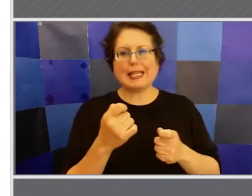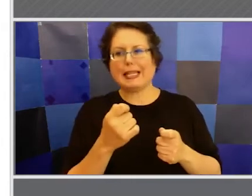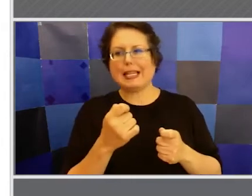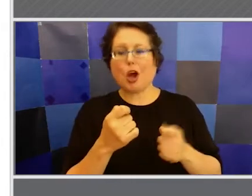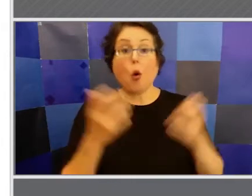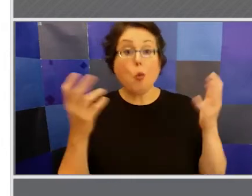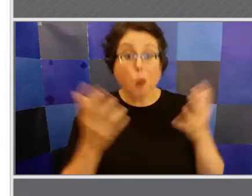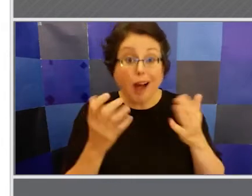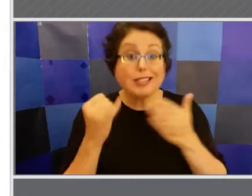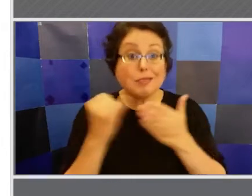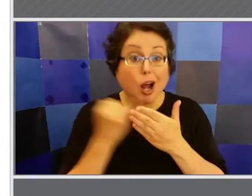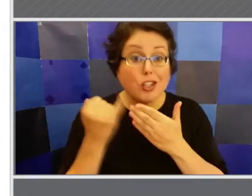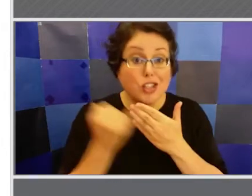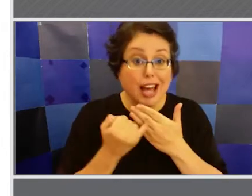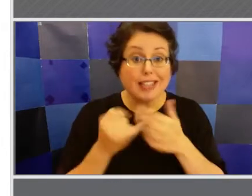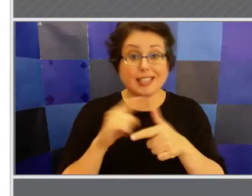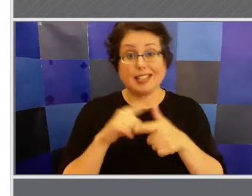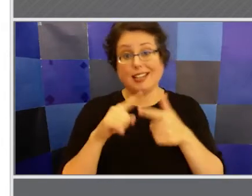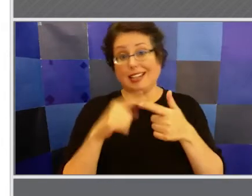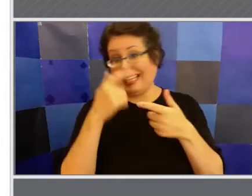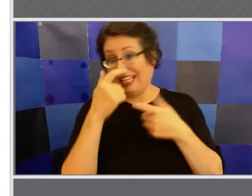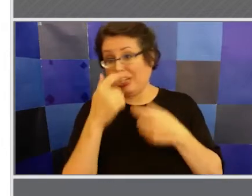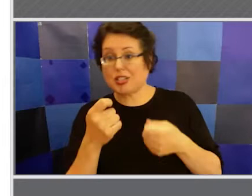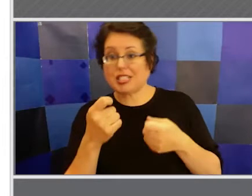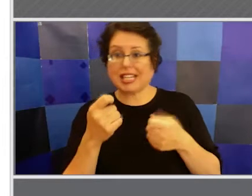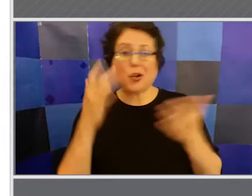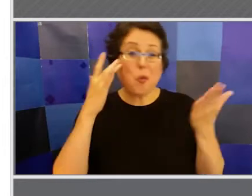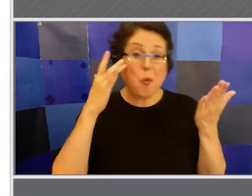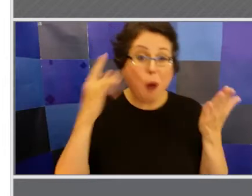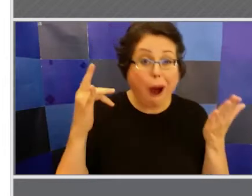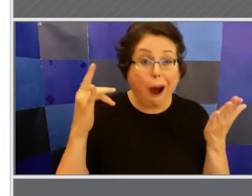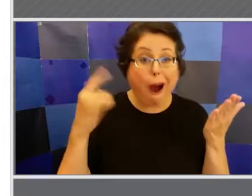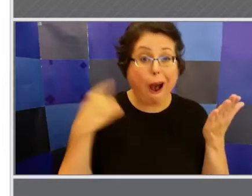is we're interested in why we should undertake the project.